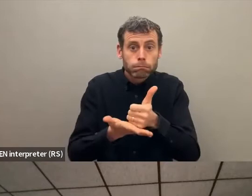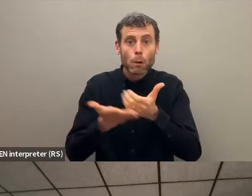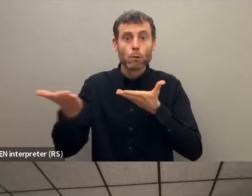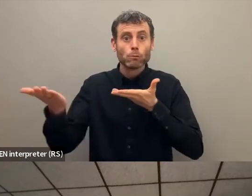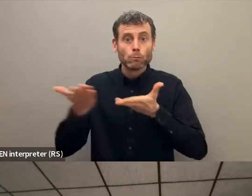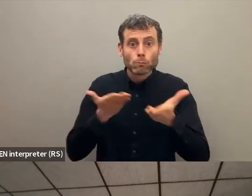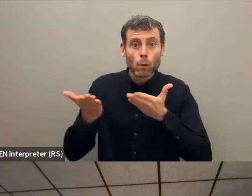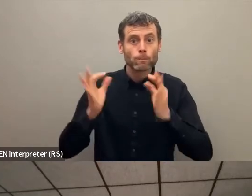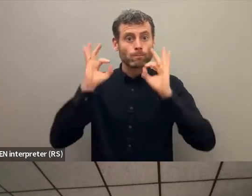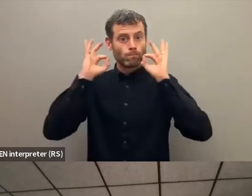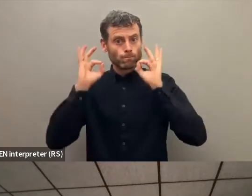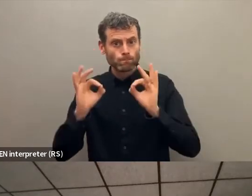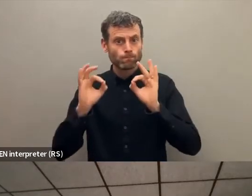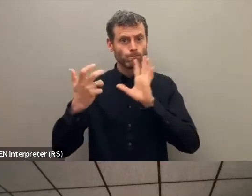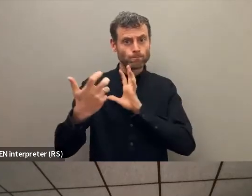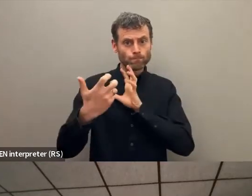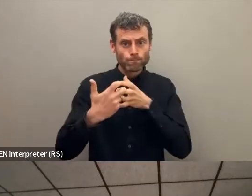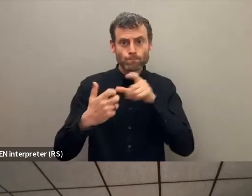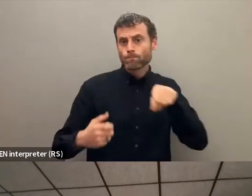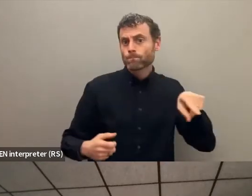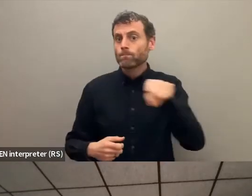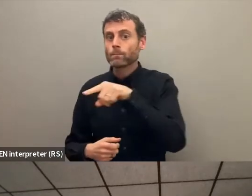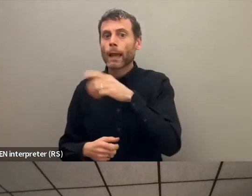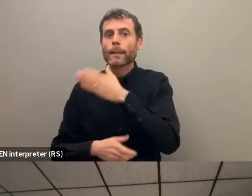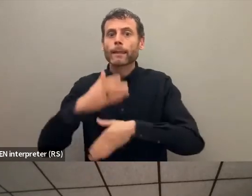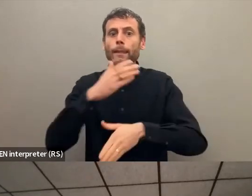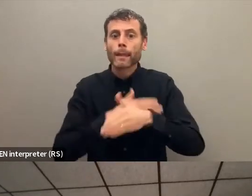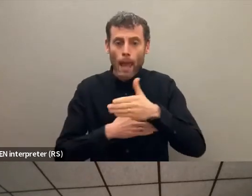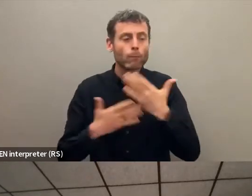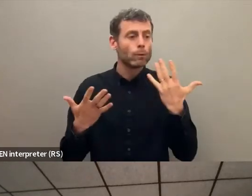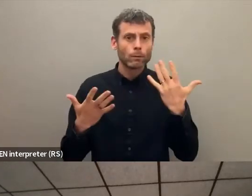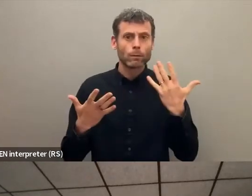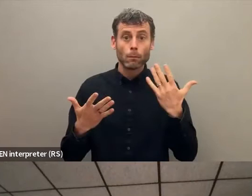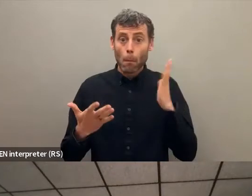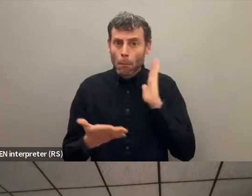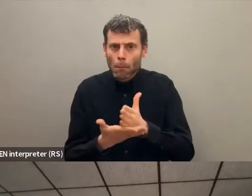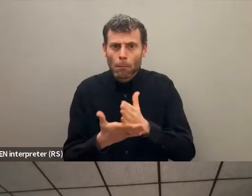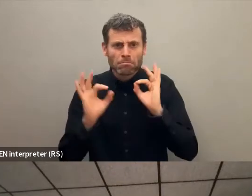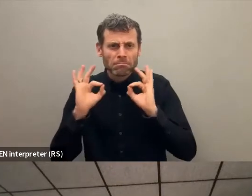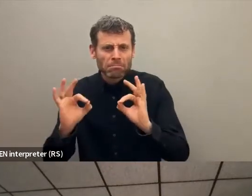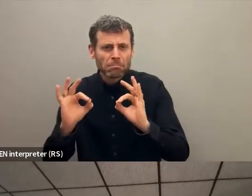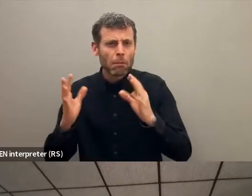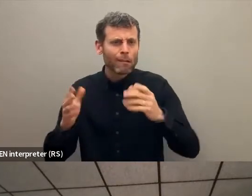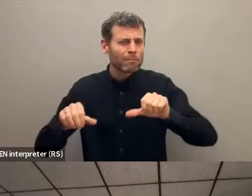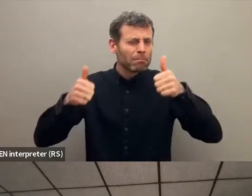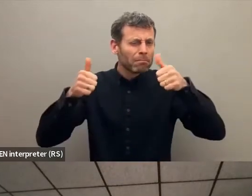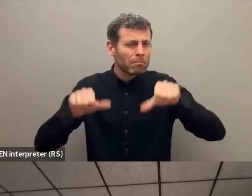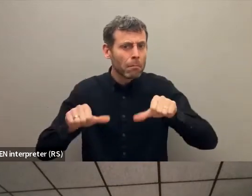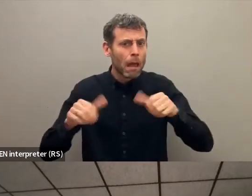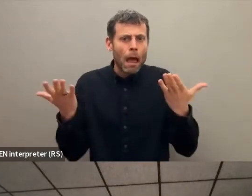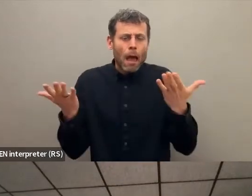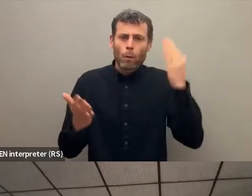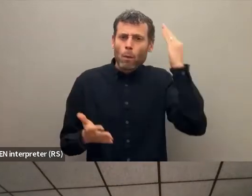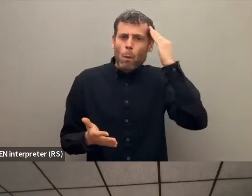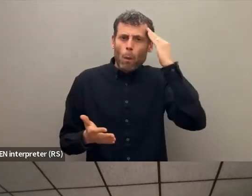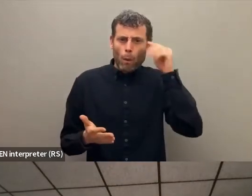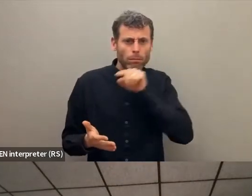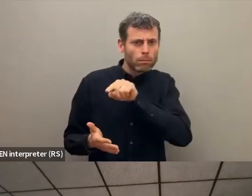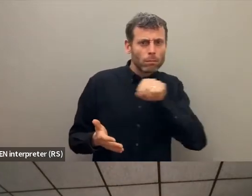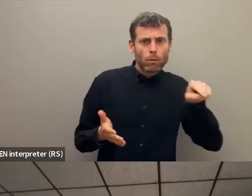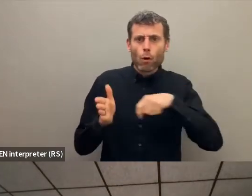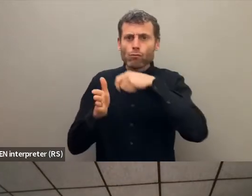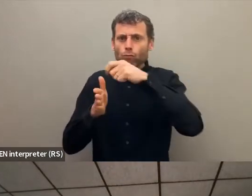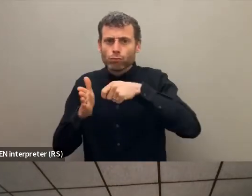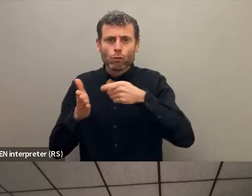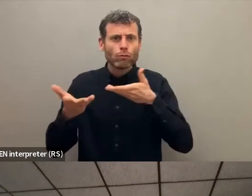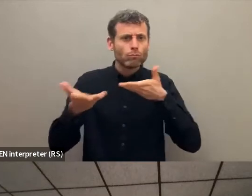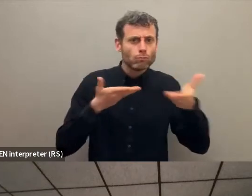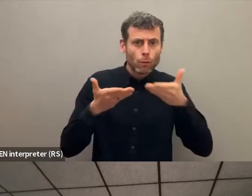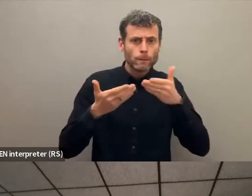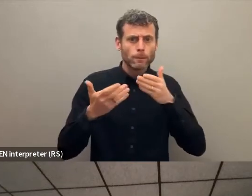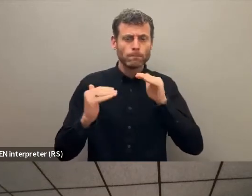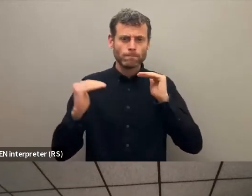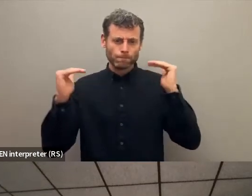Mohammed Ali Loutfy: Barriers we encounter and what policies and programs are needed to mitigate those barriers to include all of us into society equally to others.